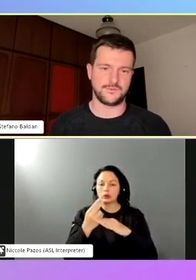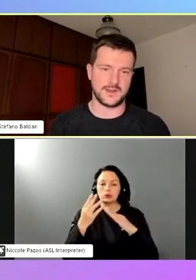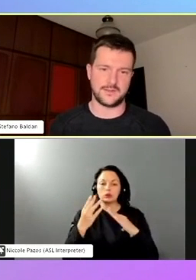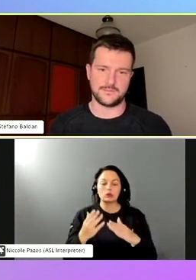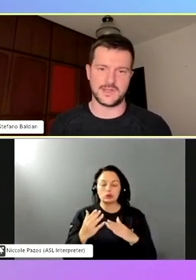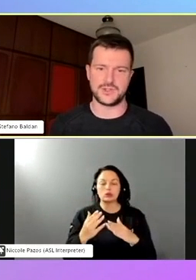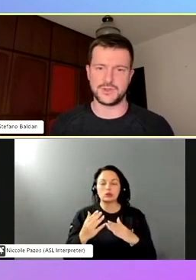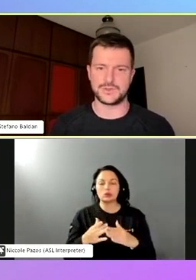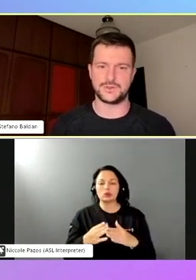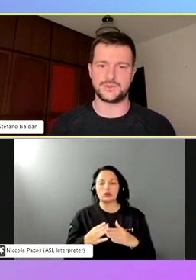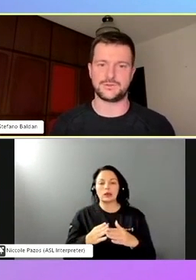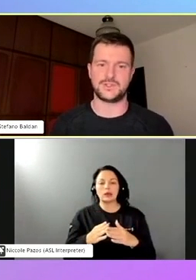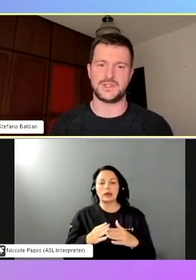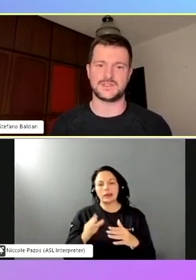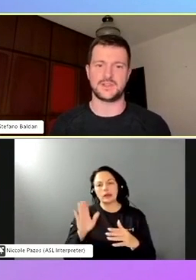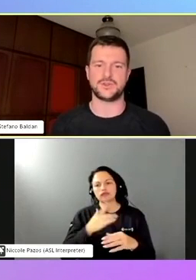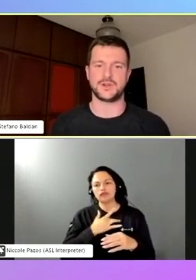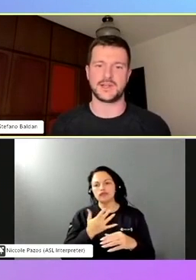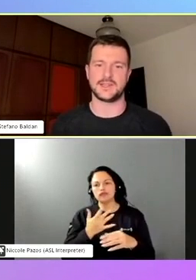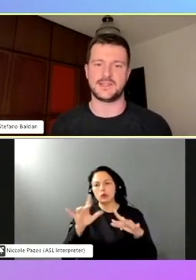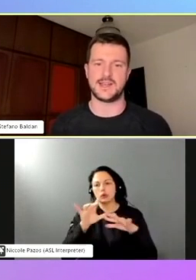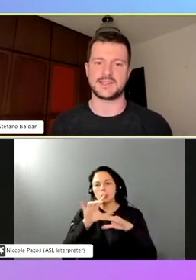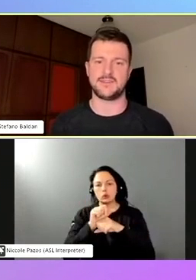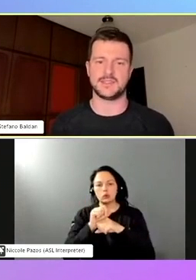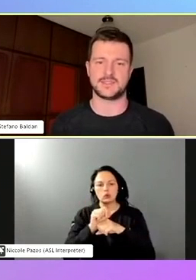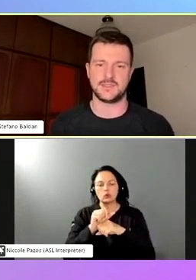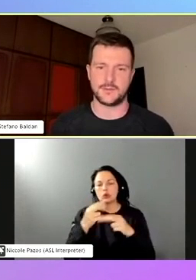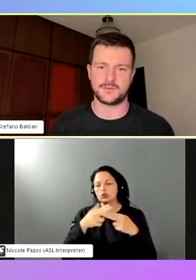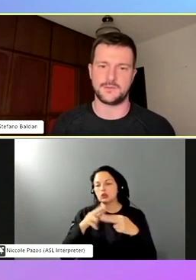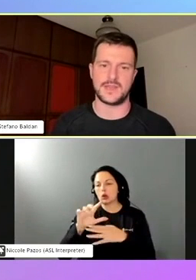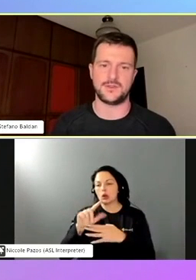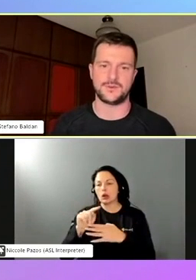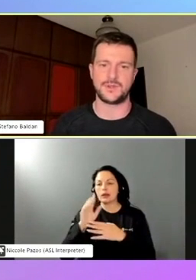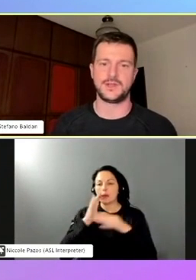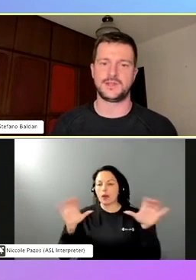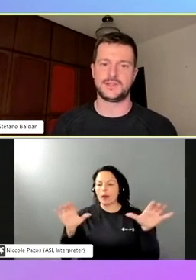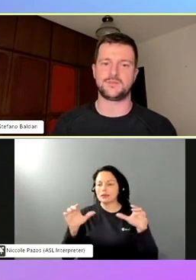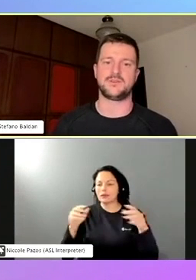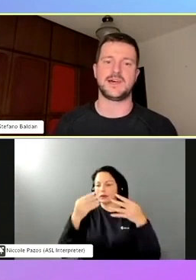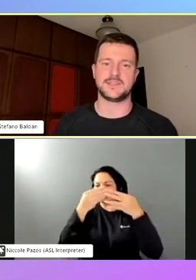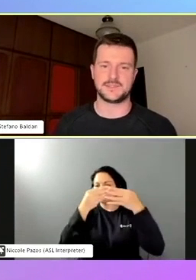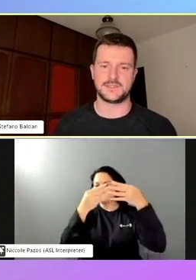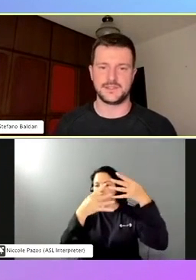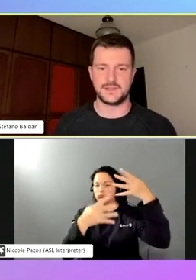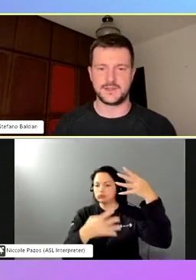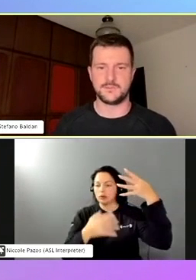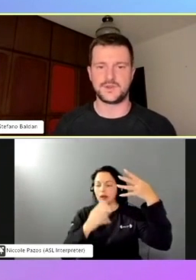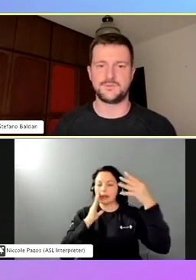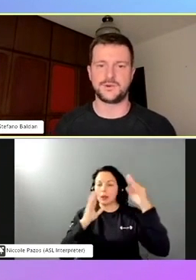in some sort of way that makes sense. So this ordering is the fundamental problem